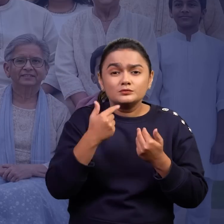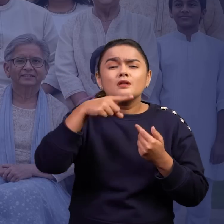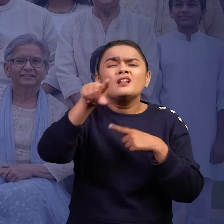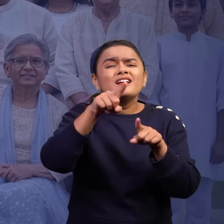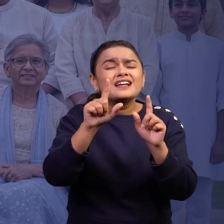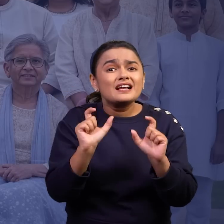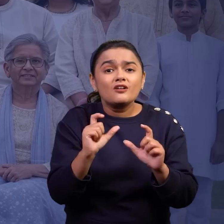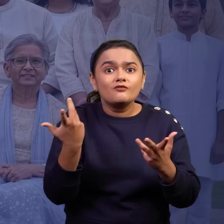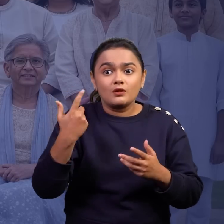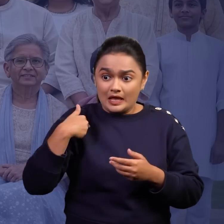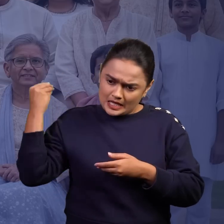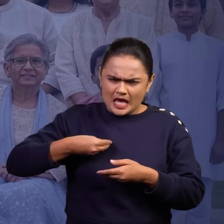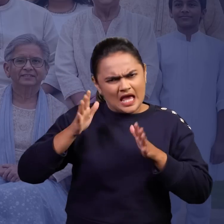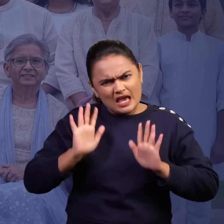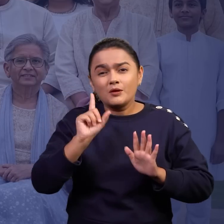Keep in mind that if diabetes is likely to develop today,